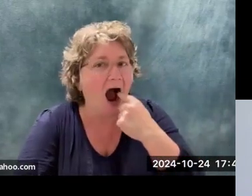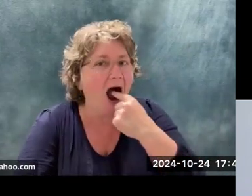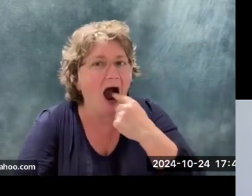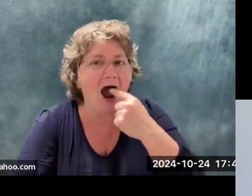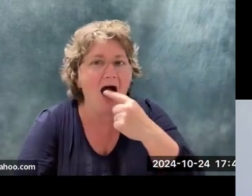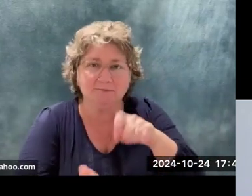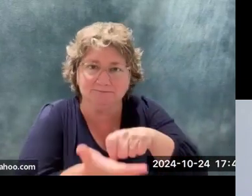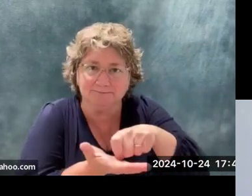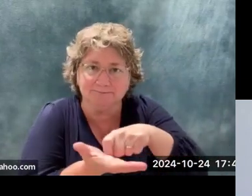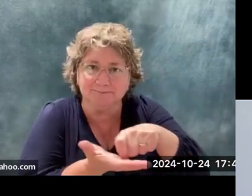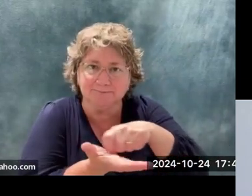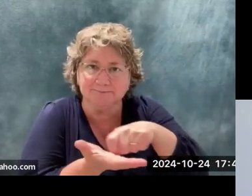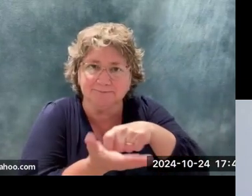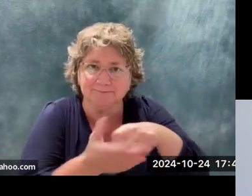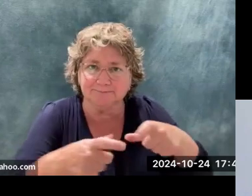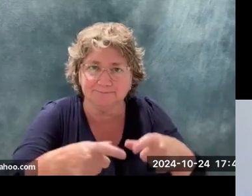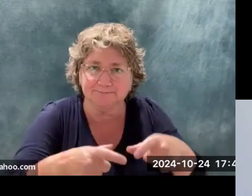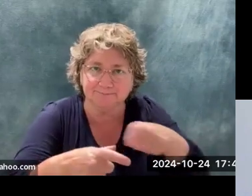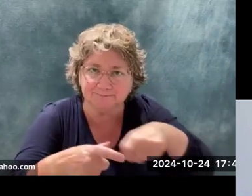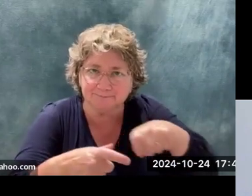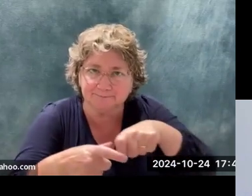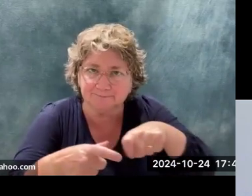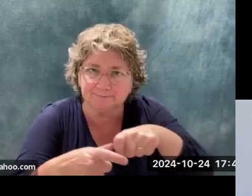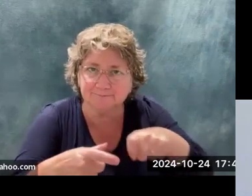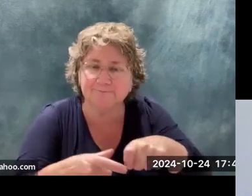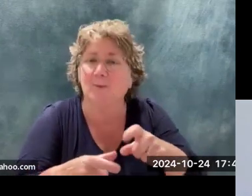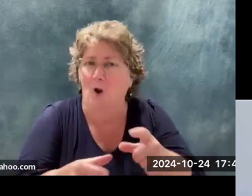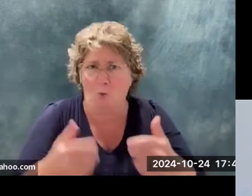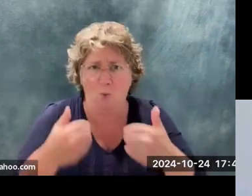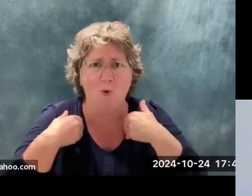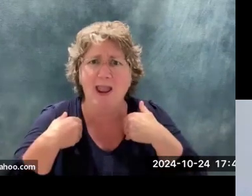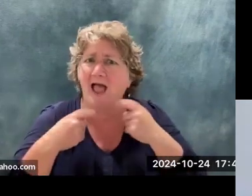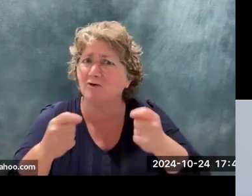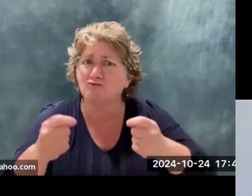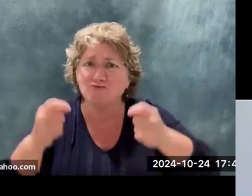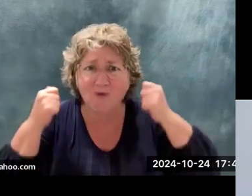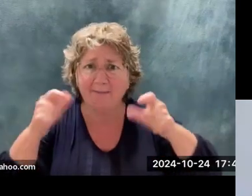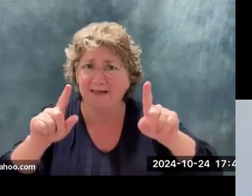even without a culture, just with a rapid test